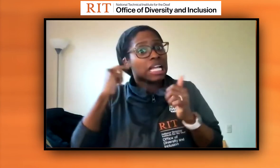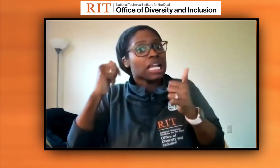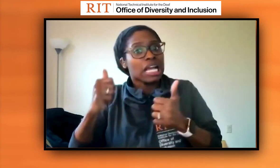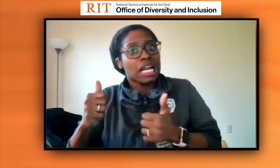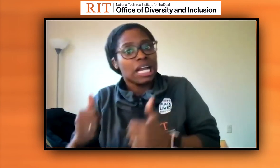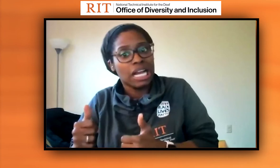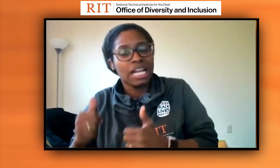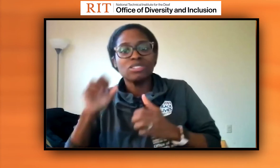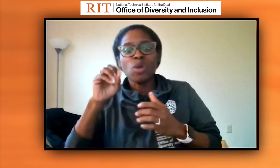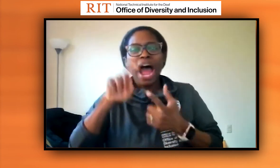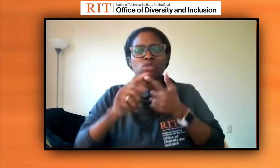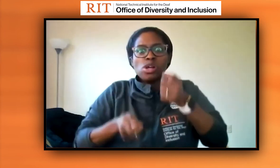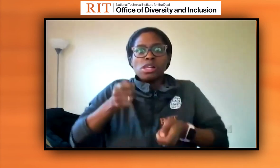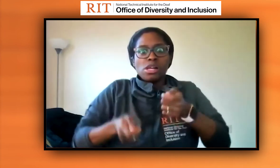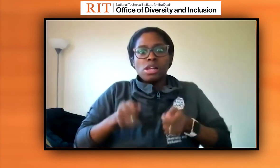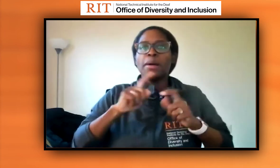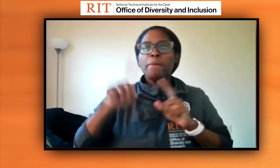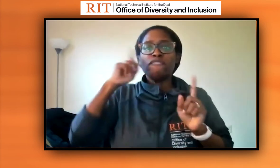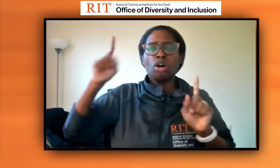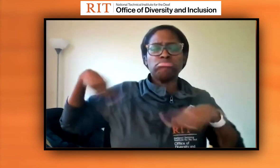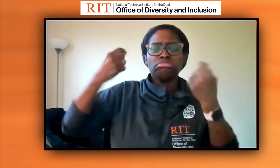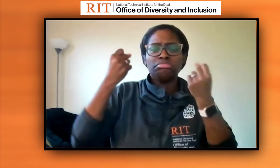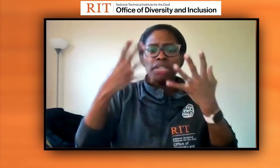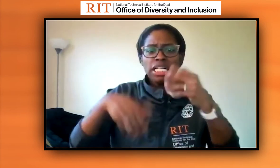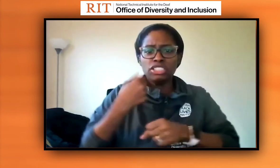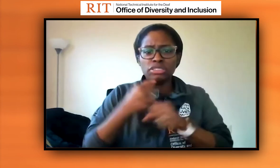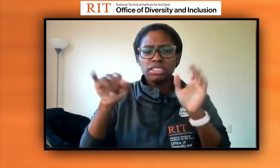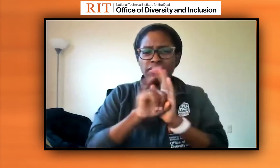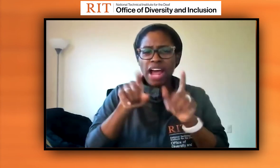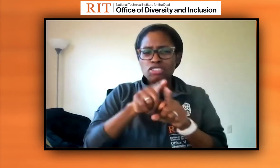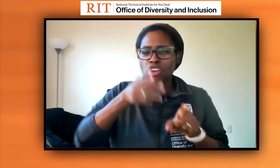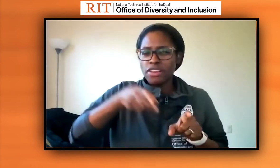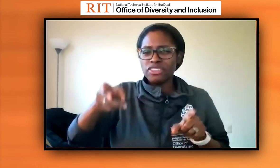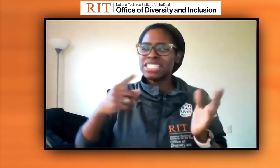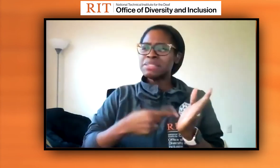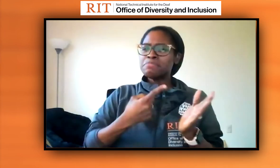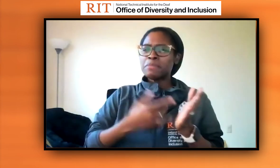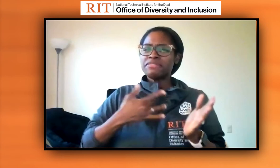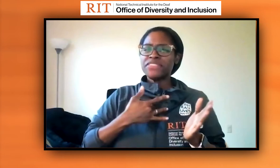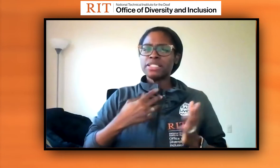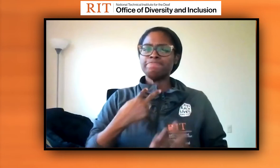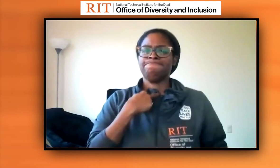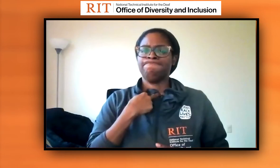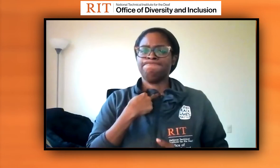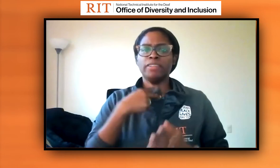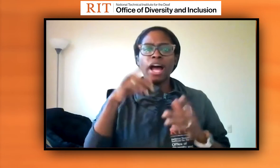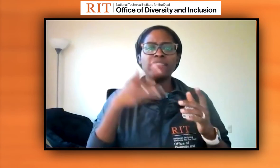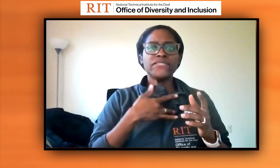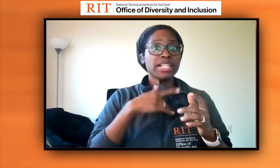As I lose my hearing over time, more and more, perhaps I'll identify by something different, but for many years, I've identified as hard of hearing, and in some sense,